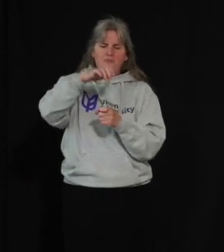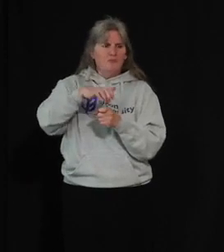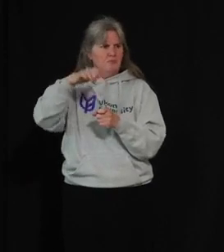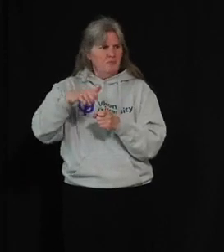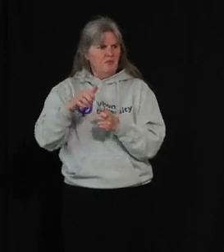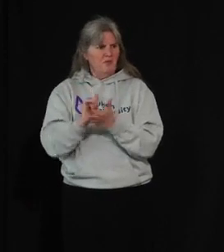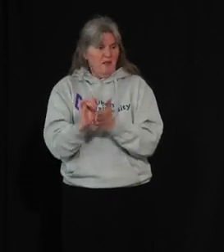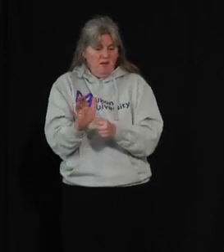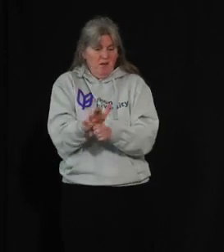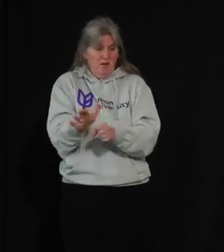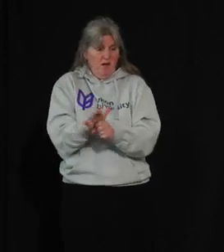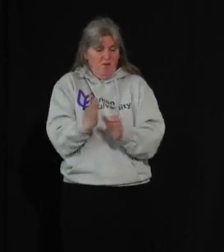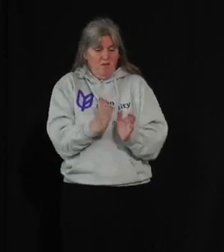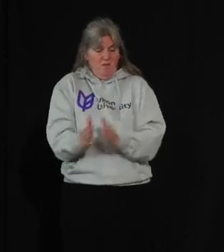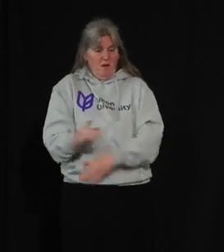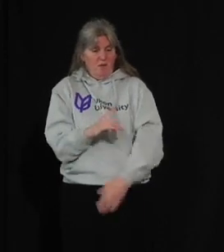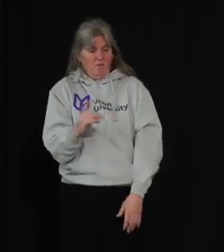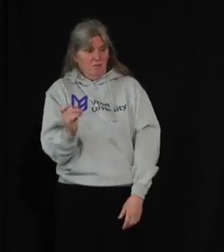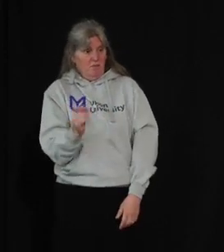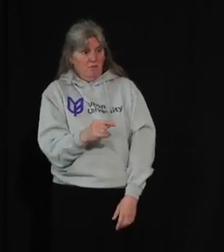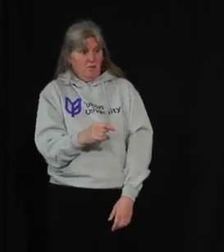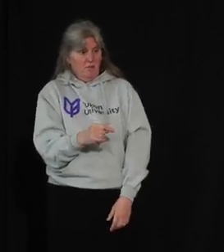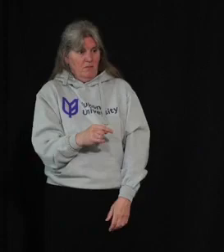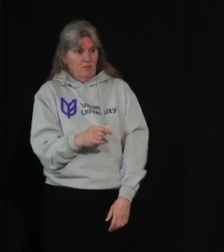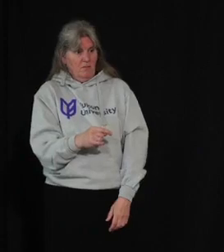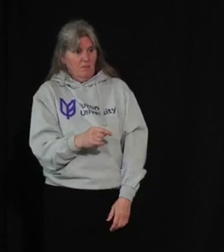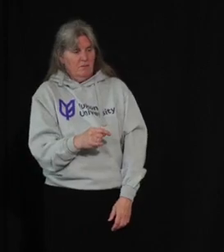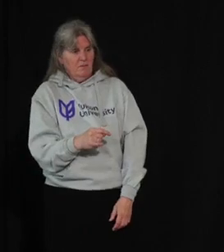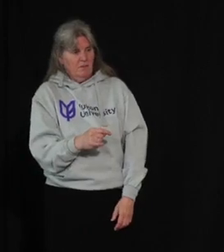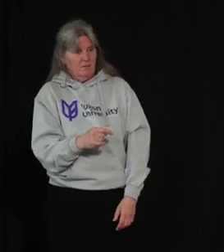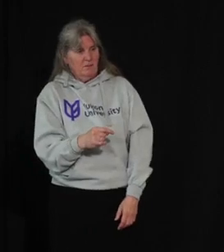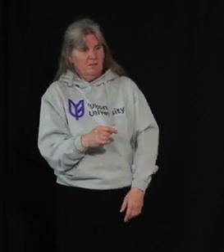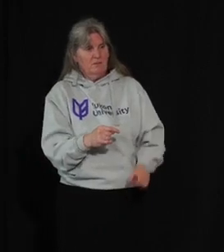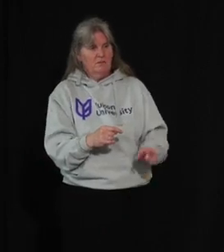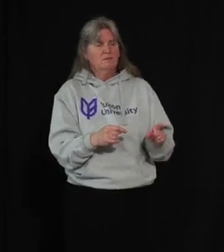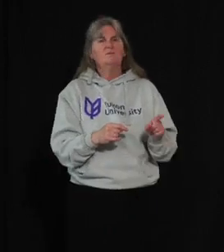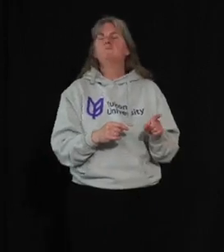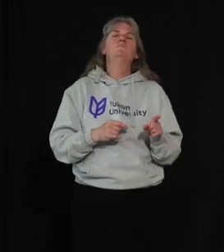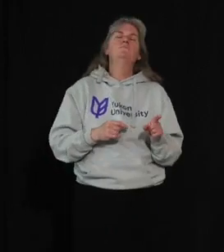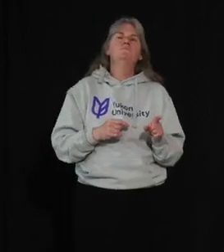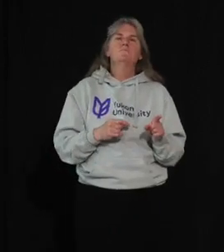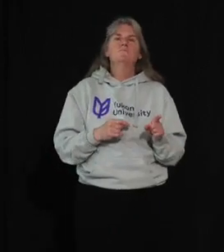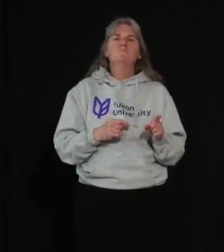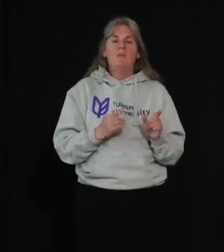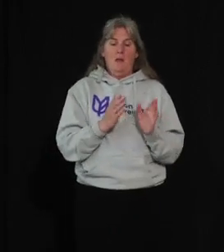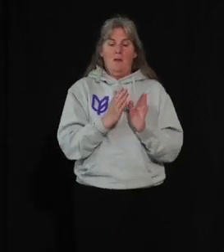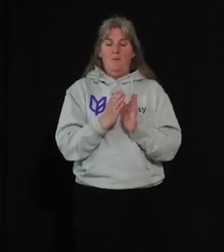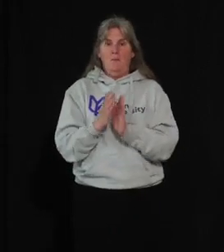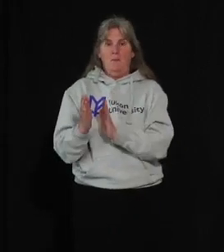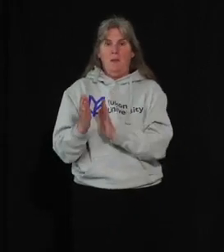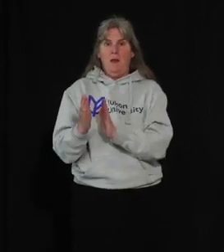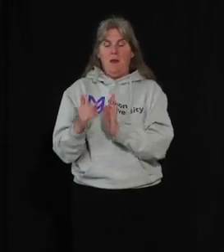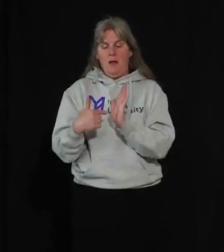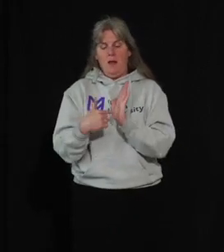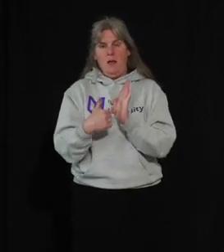sanitizer, does that suffice for a plan. No.